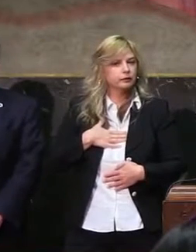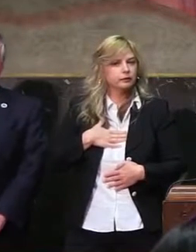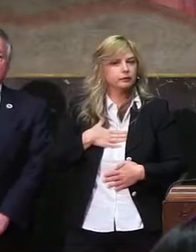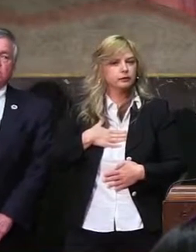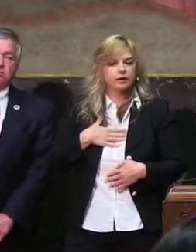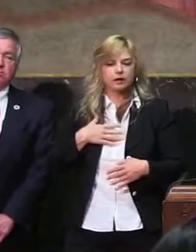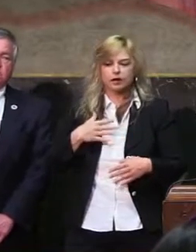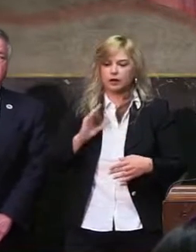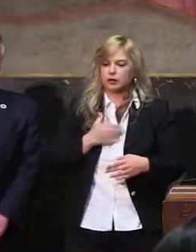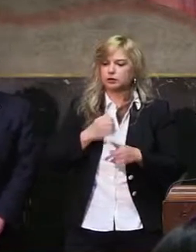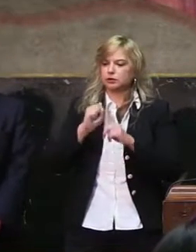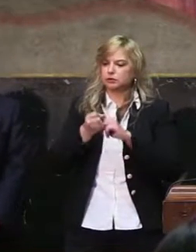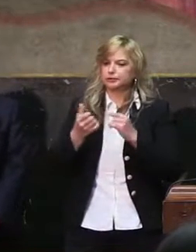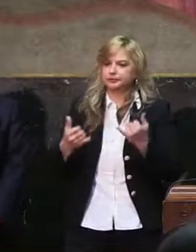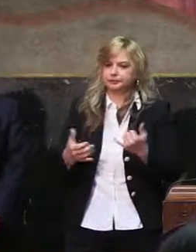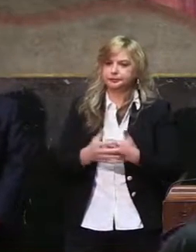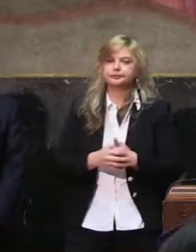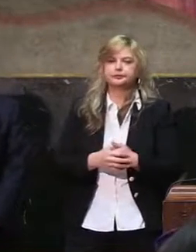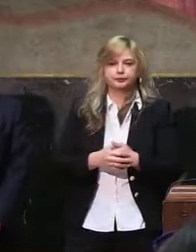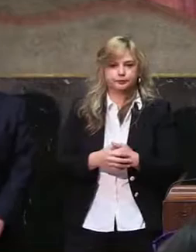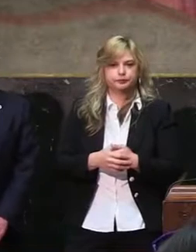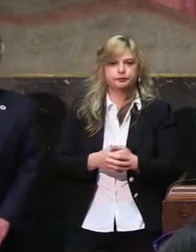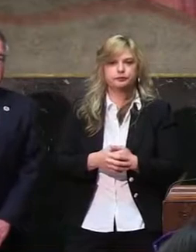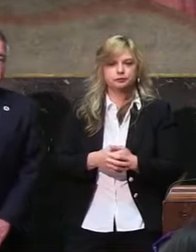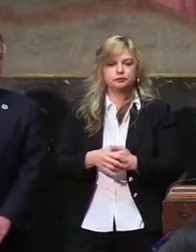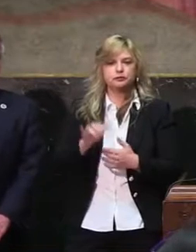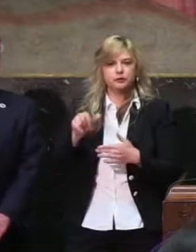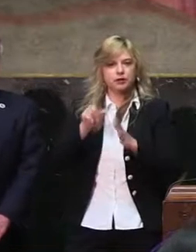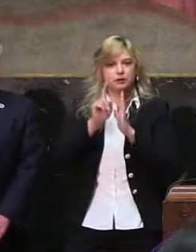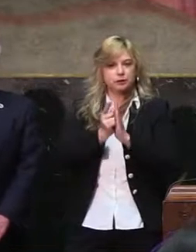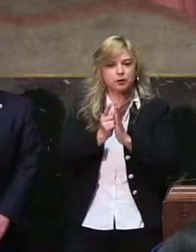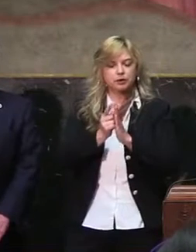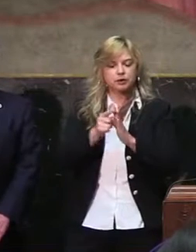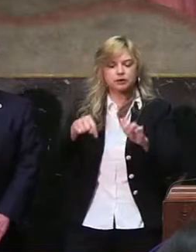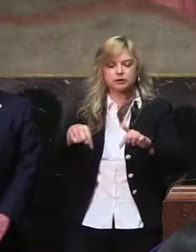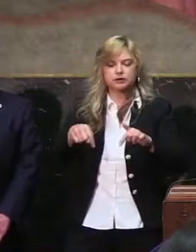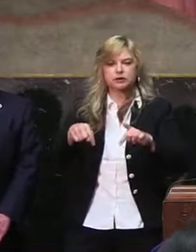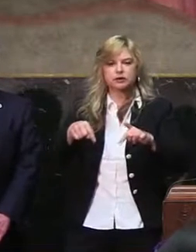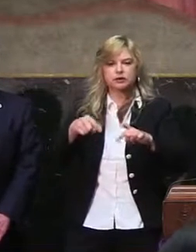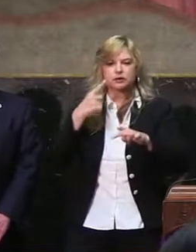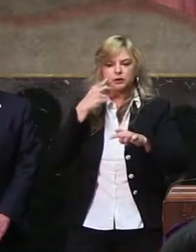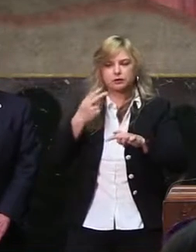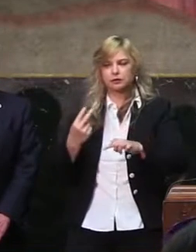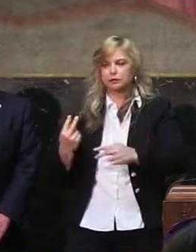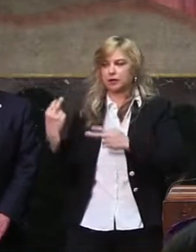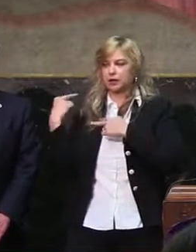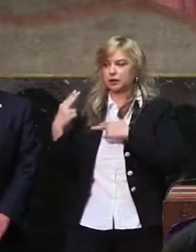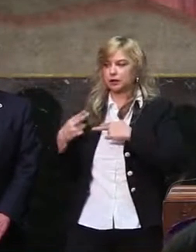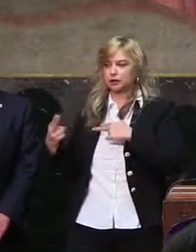today this is a moment in the history of the state of Louisiana where I think we can clearly say that we're shifting from